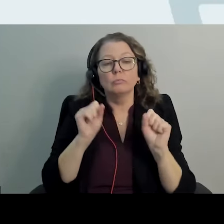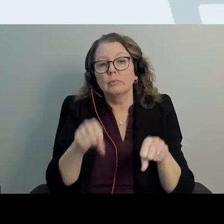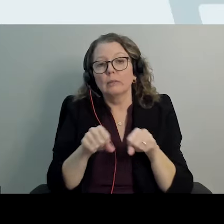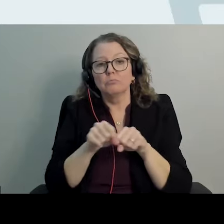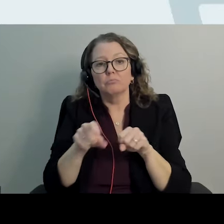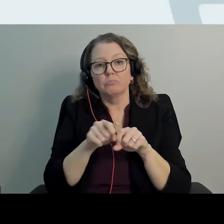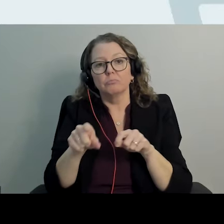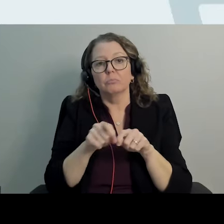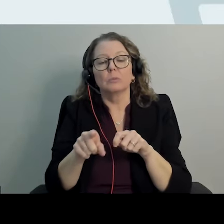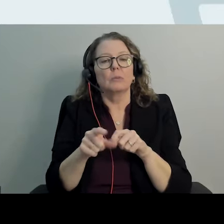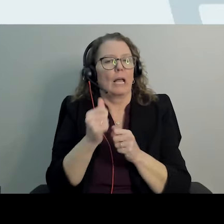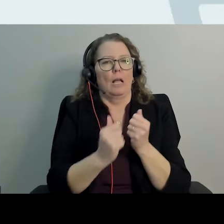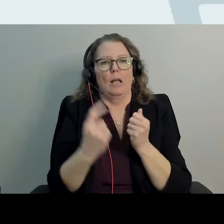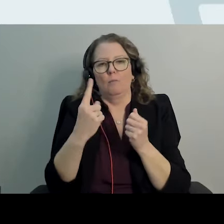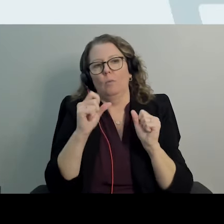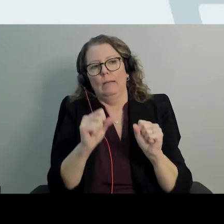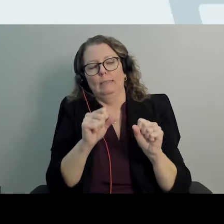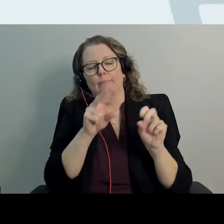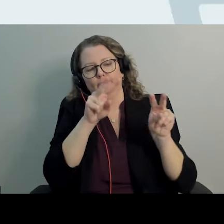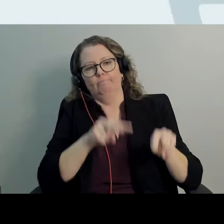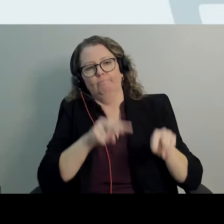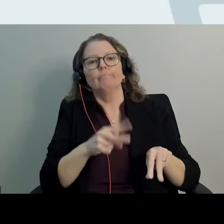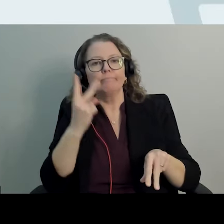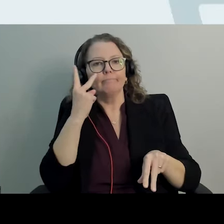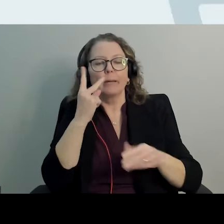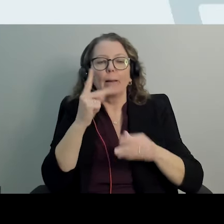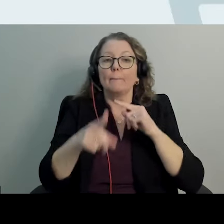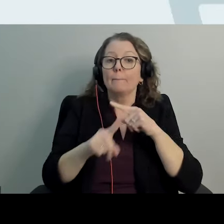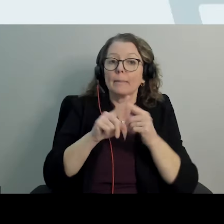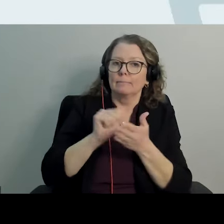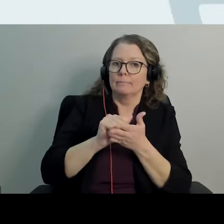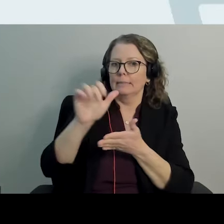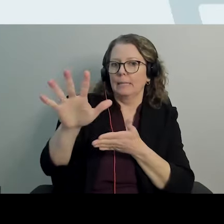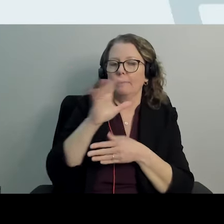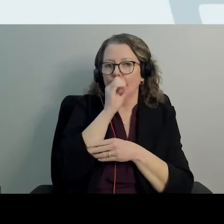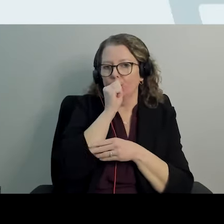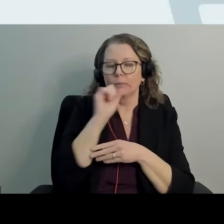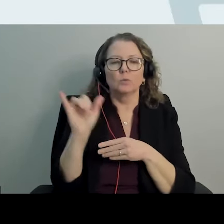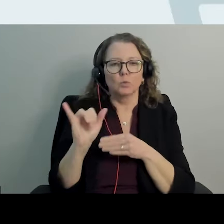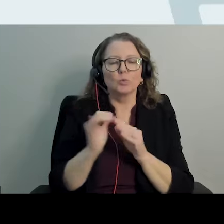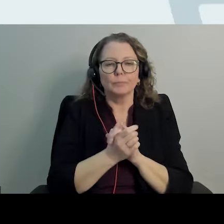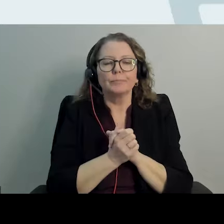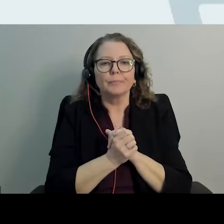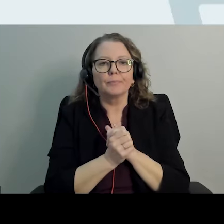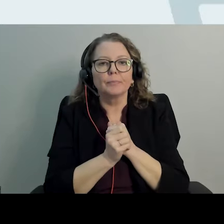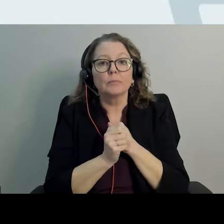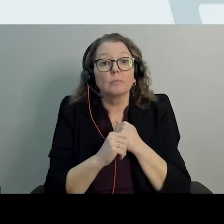Everyone will be able to view these questions, which can also be submitted anonymously. If you have any other questions, concerns,